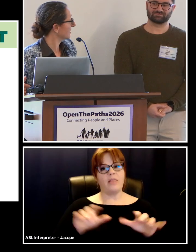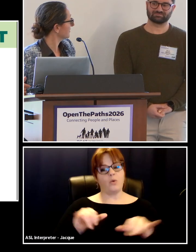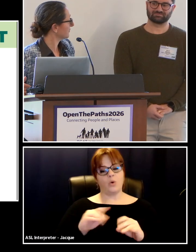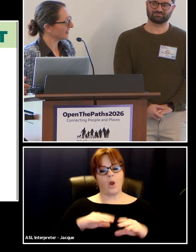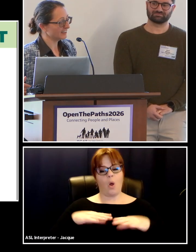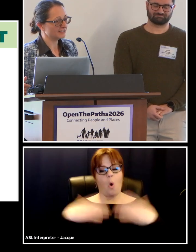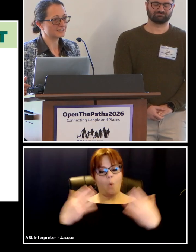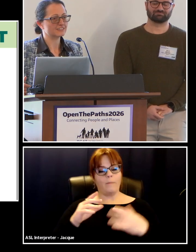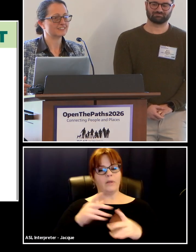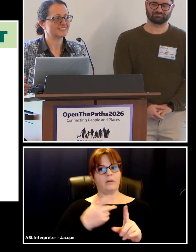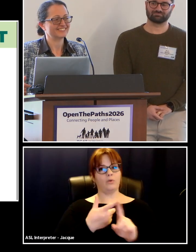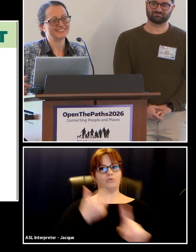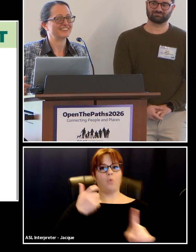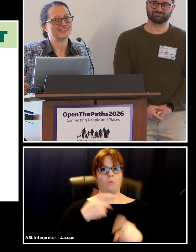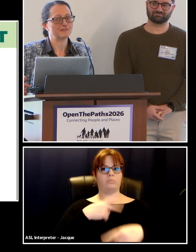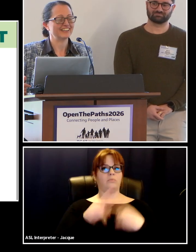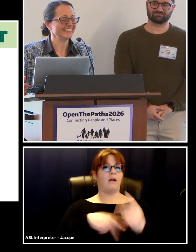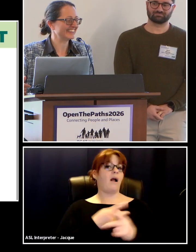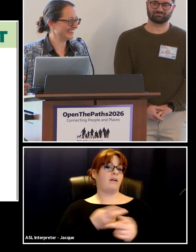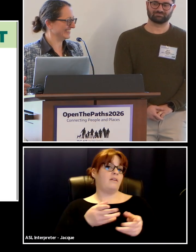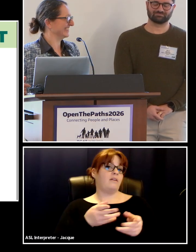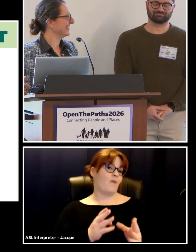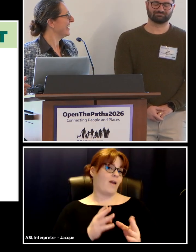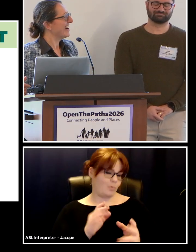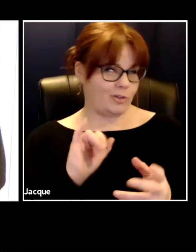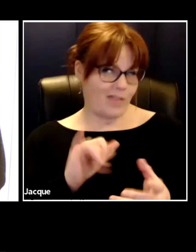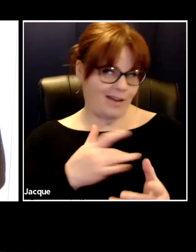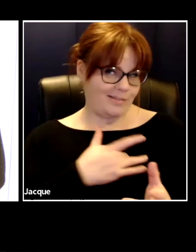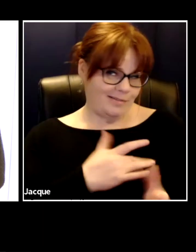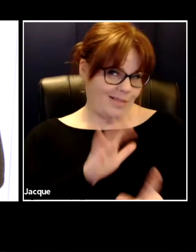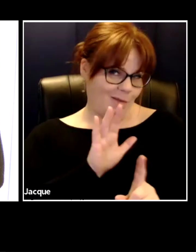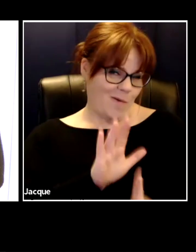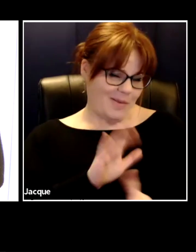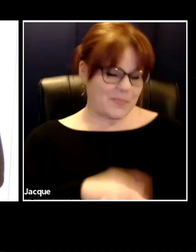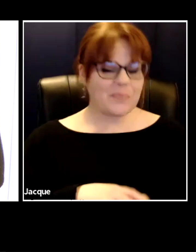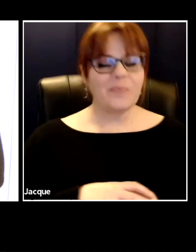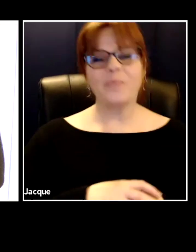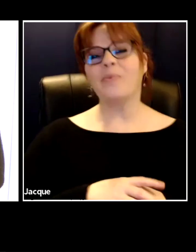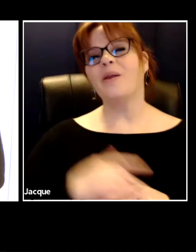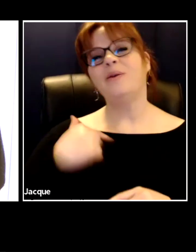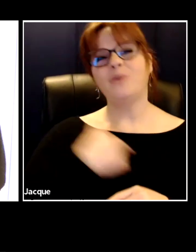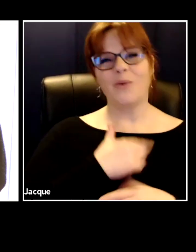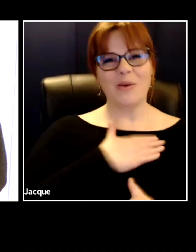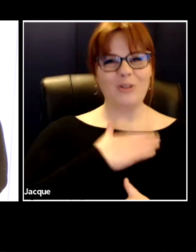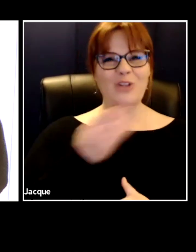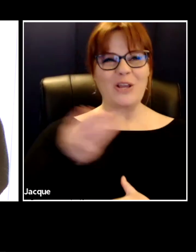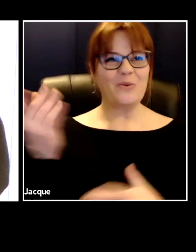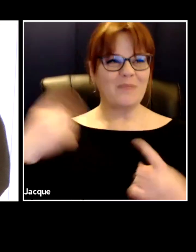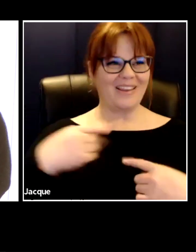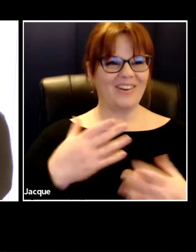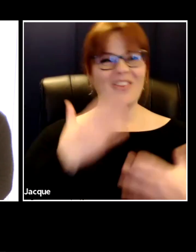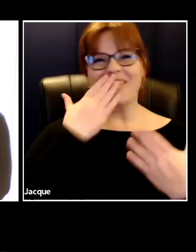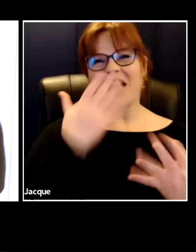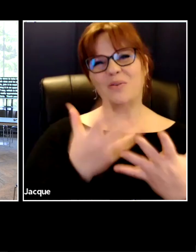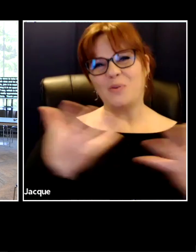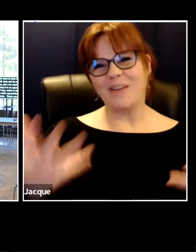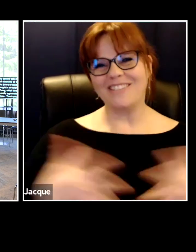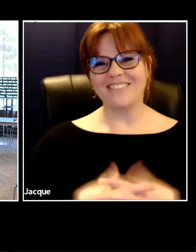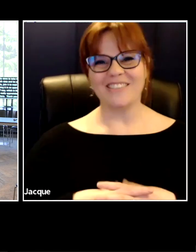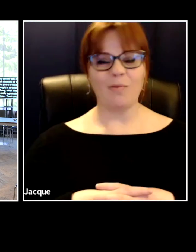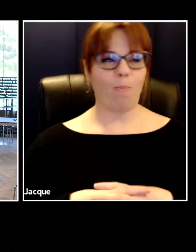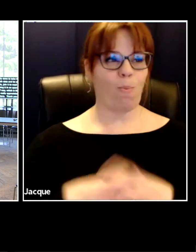kind of way which is the way. Um so we really appreciate you being here. Thank you so much.